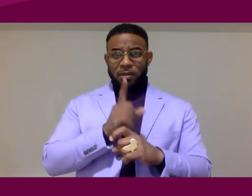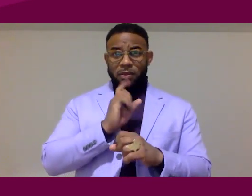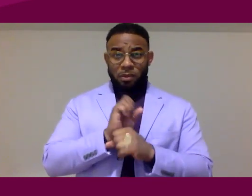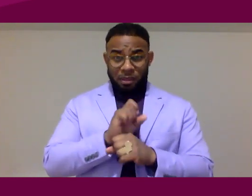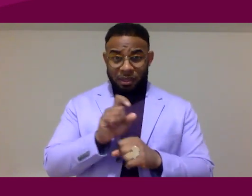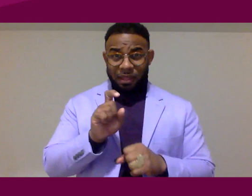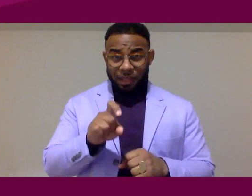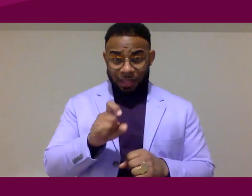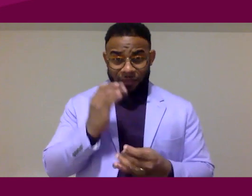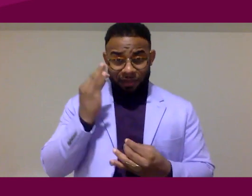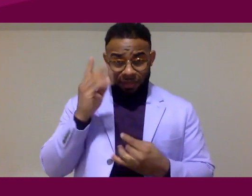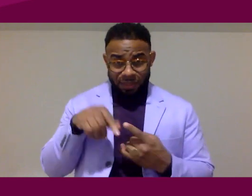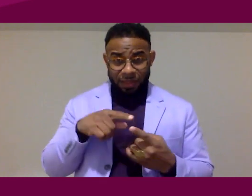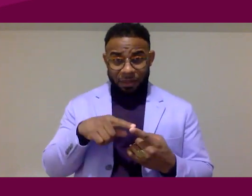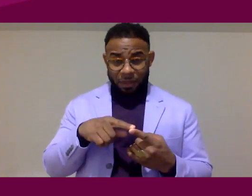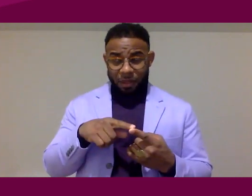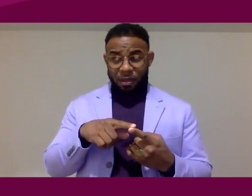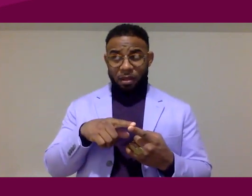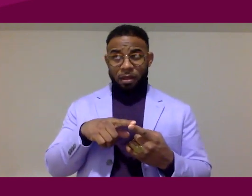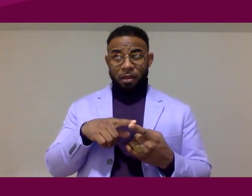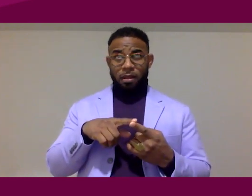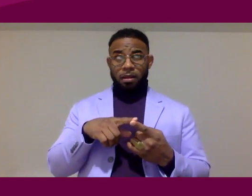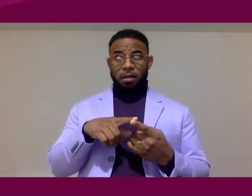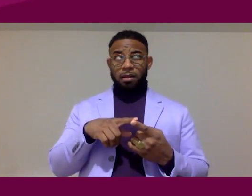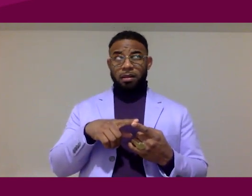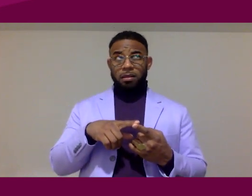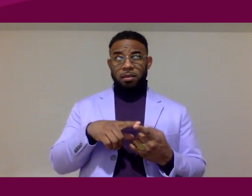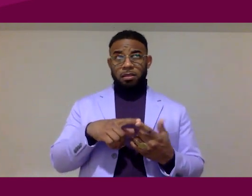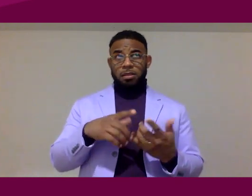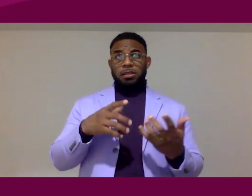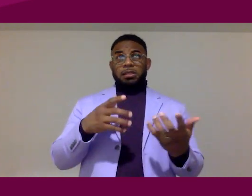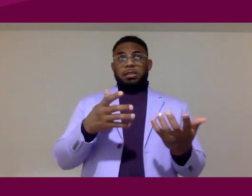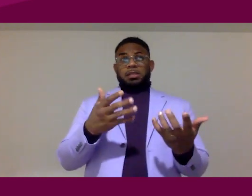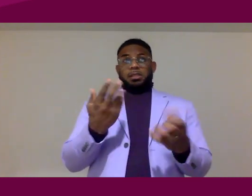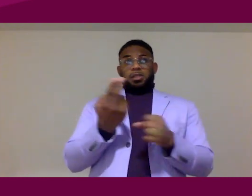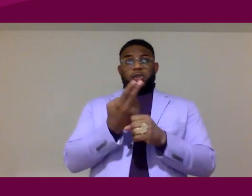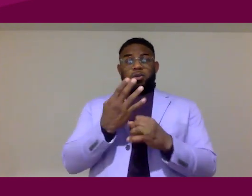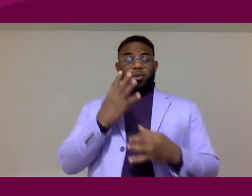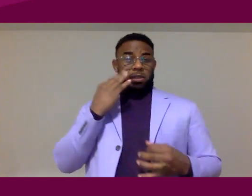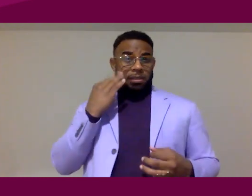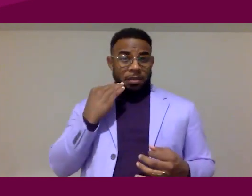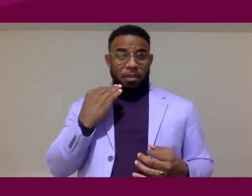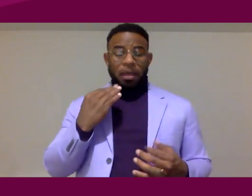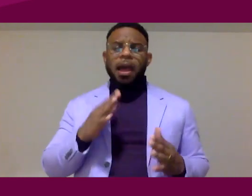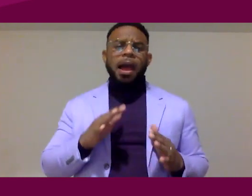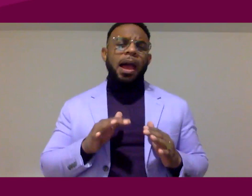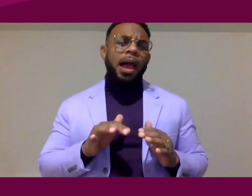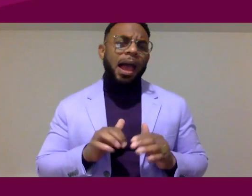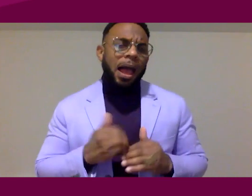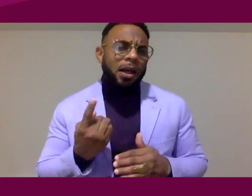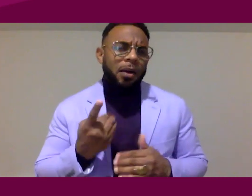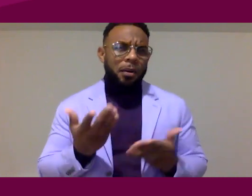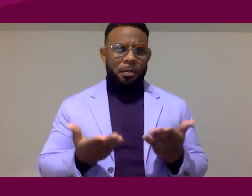have to think about the user experience, how someone might navigate.